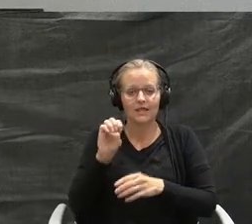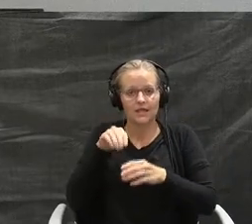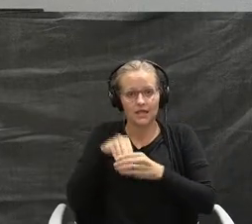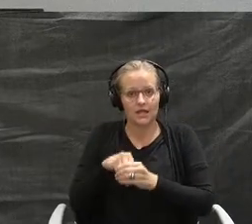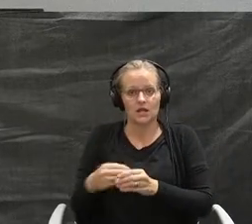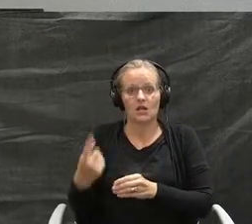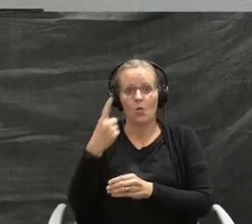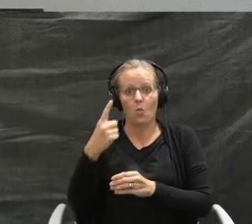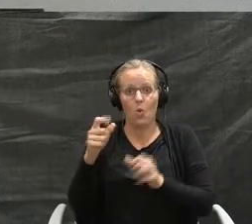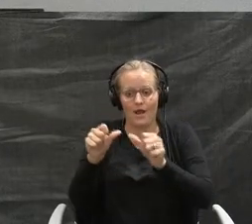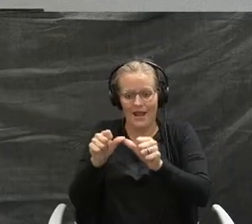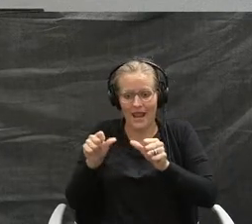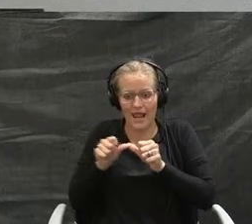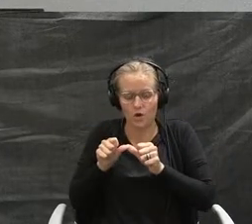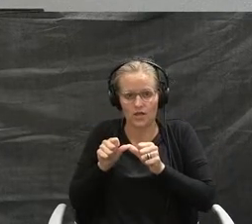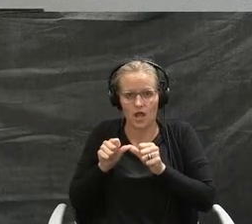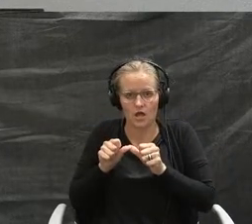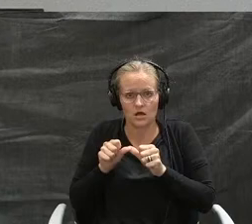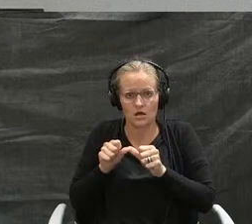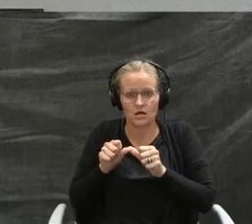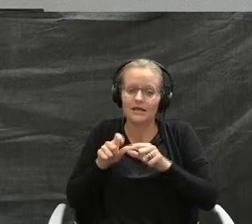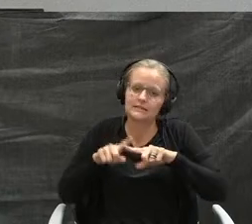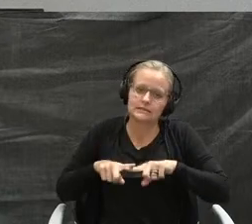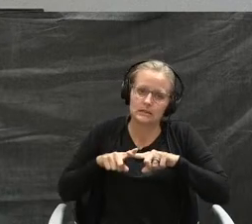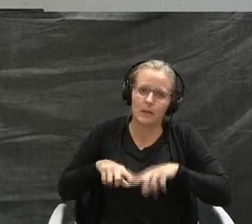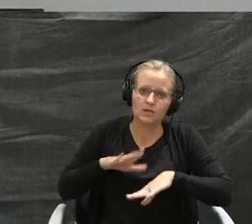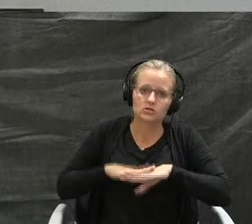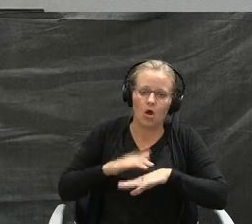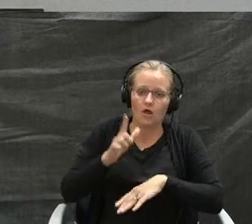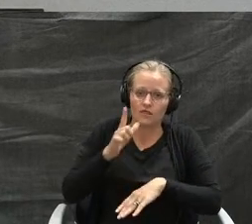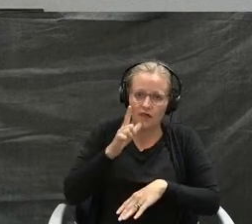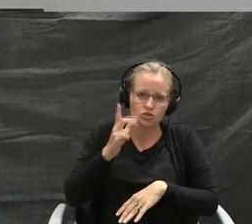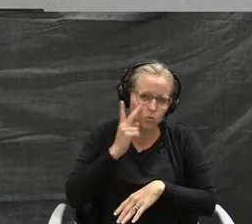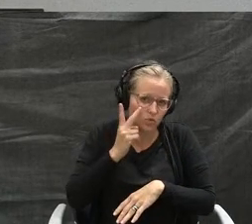depending upon how we do lunch and so forth, but.